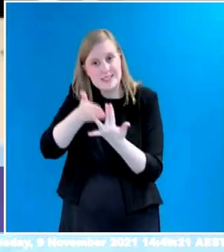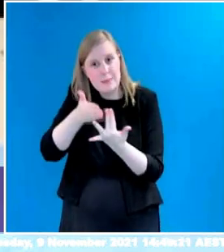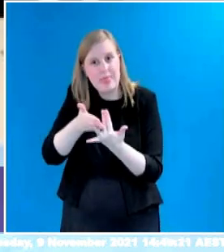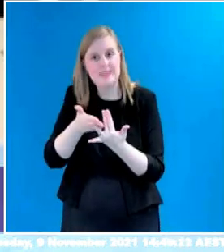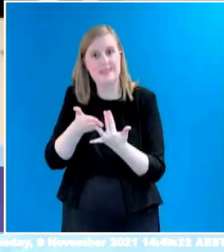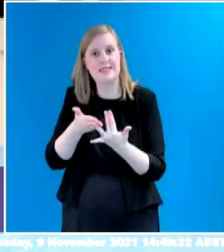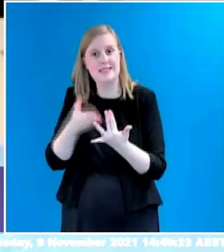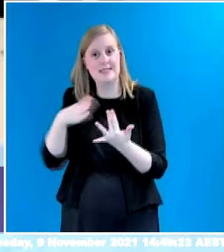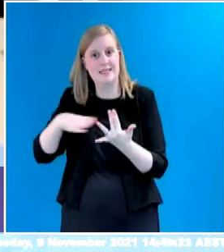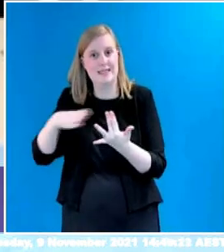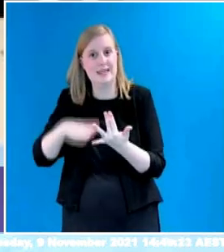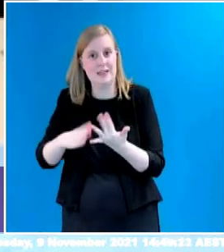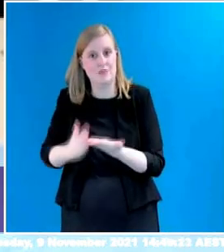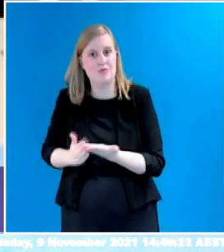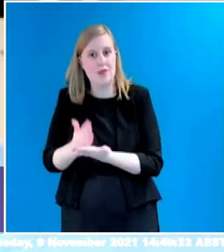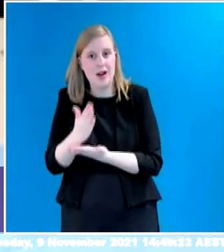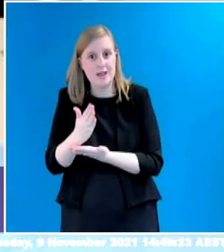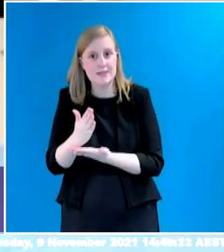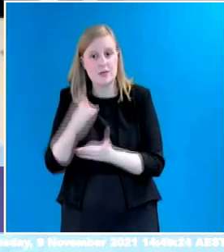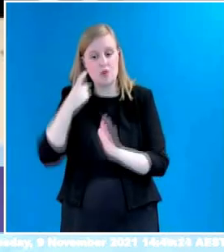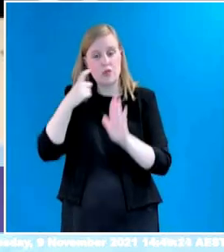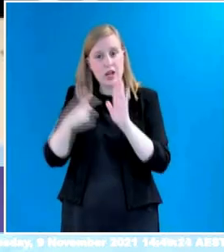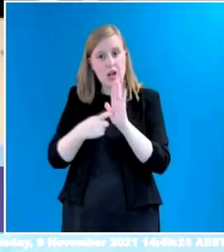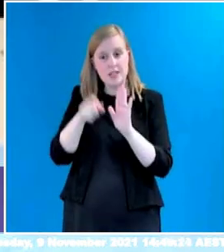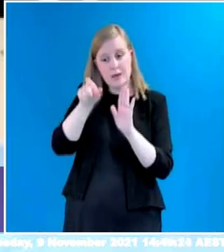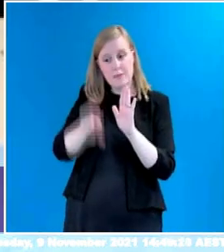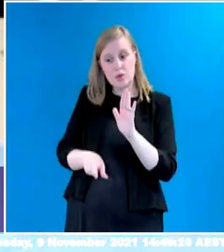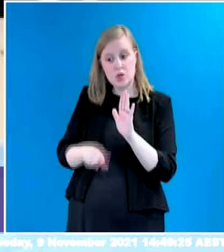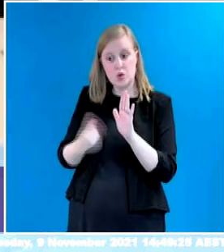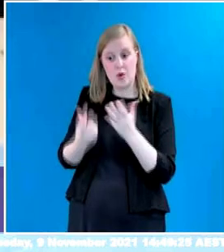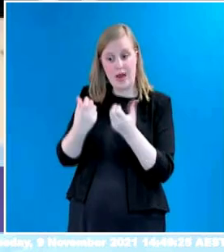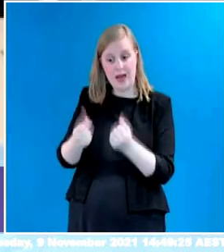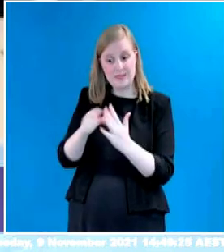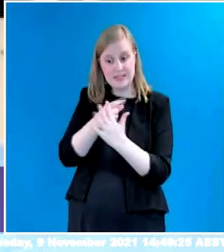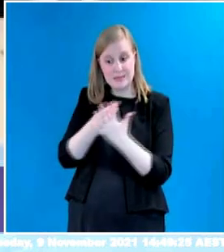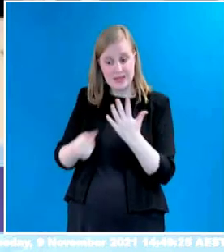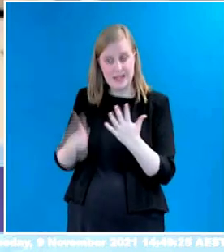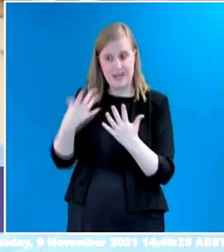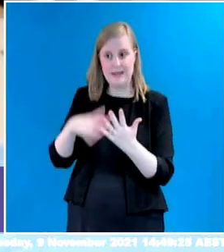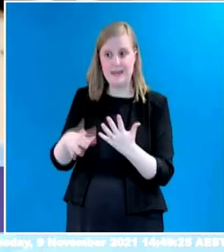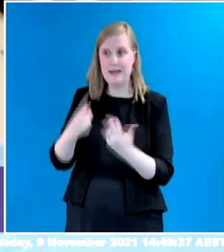persons with disabilities will need accessible information to understand